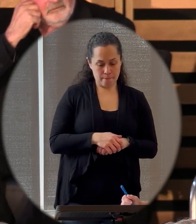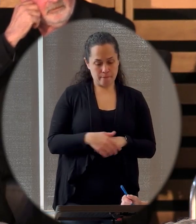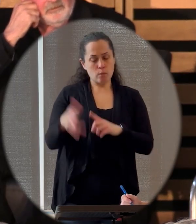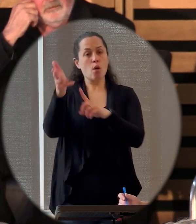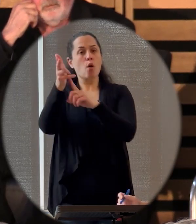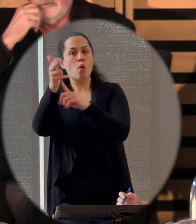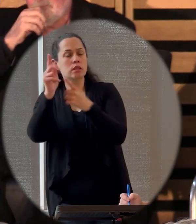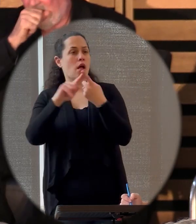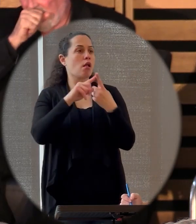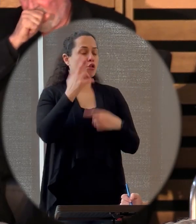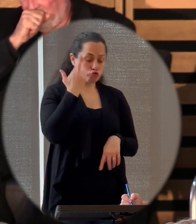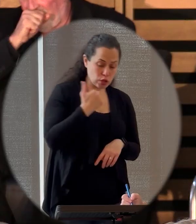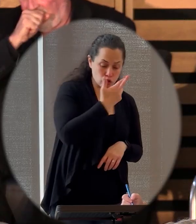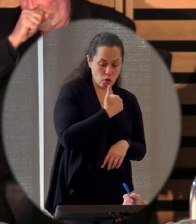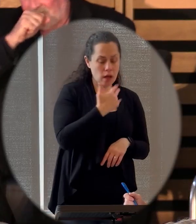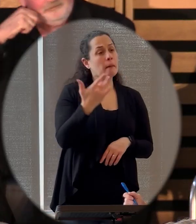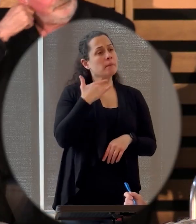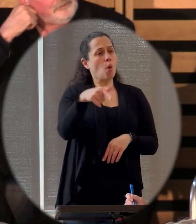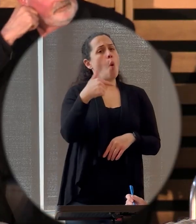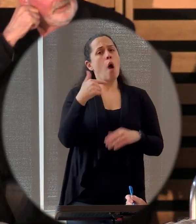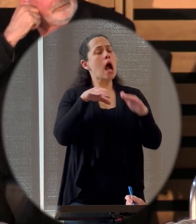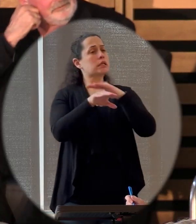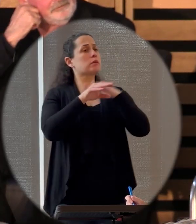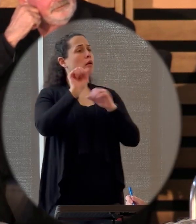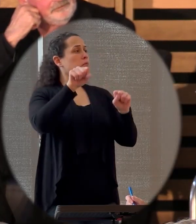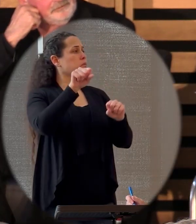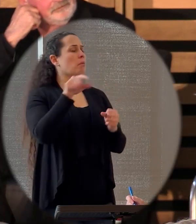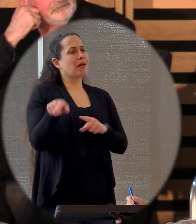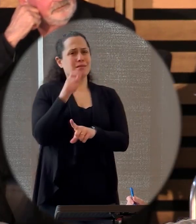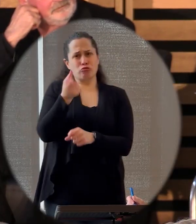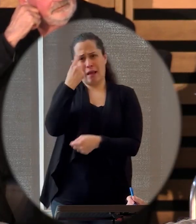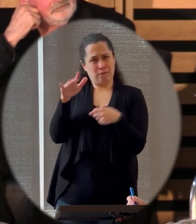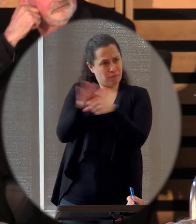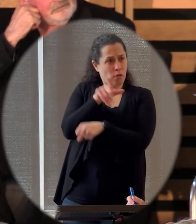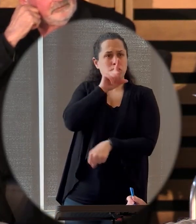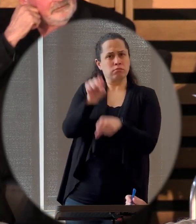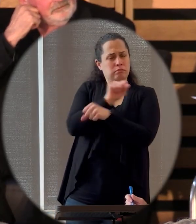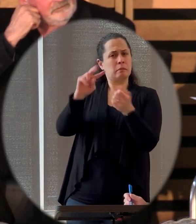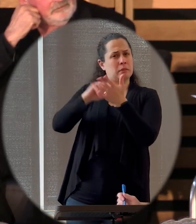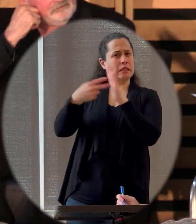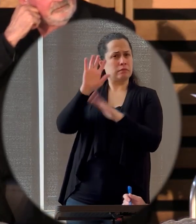and destinations advertise accessibility without understanding what it is they mean by that. I know